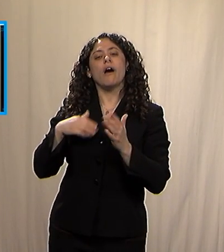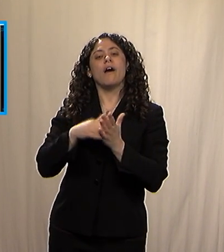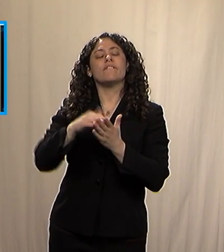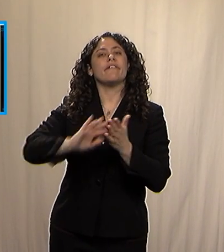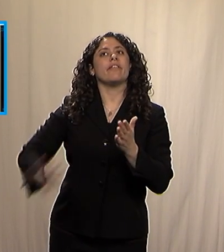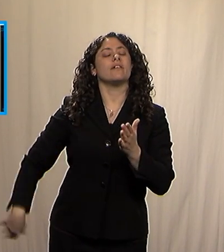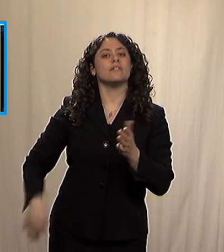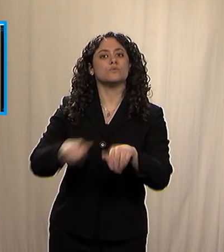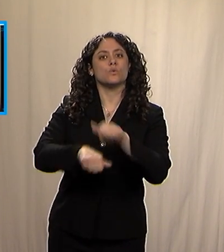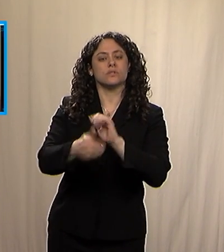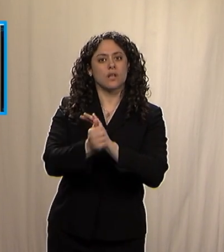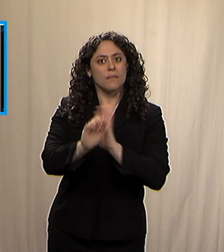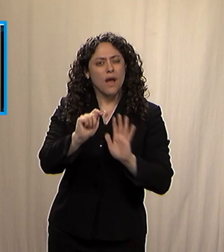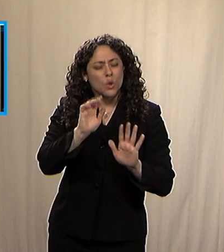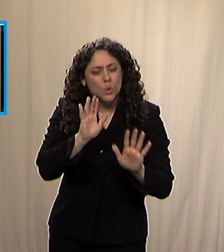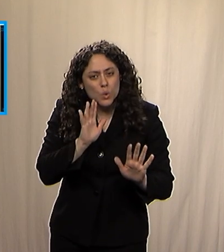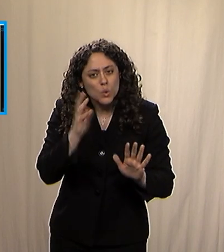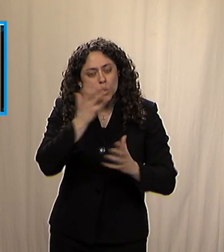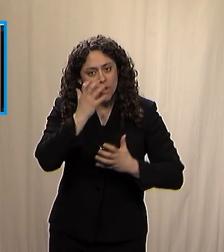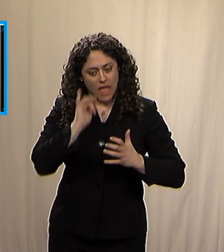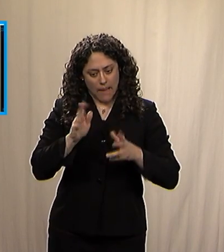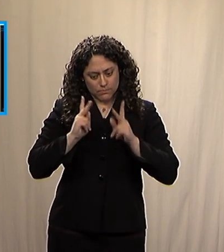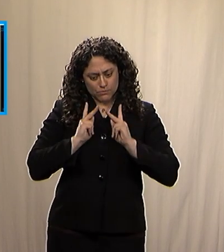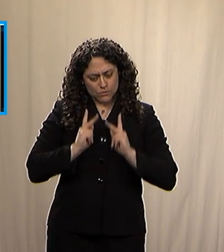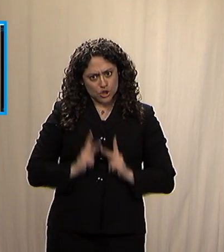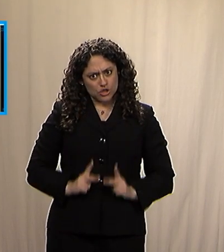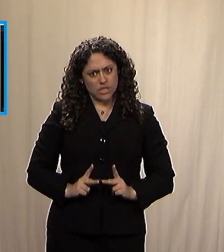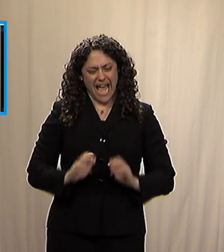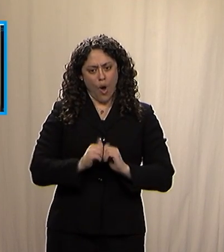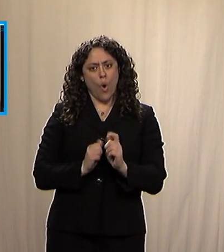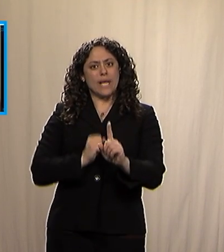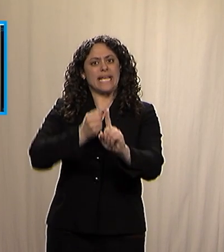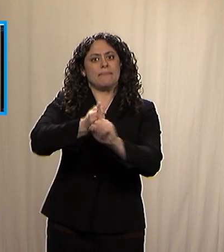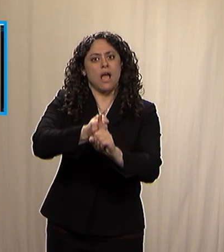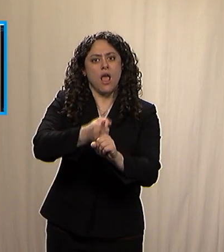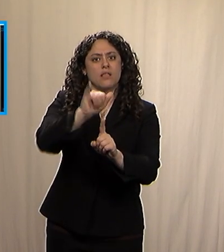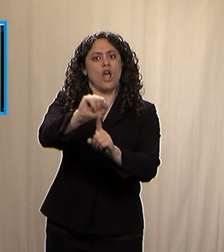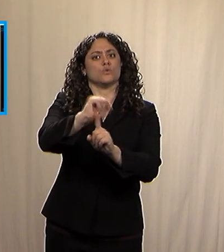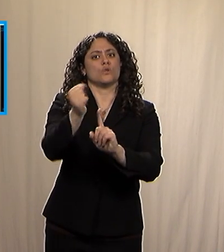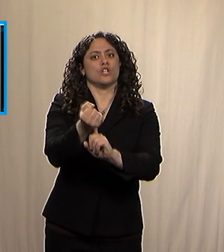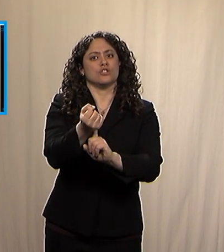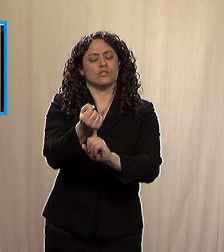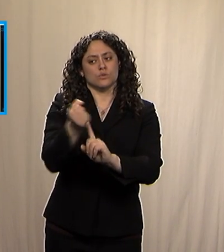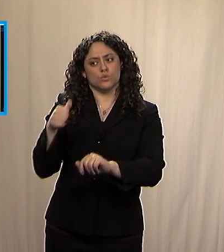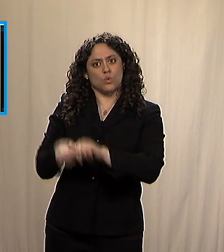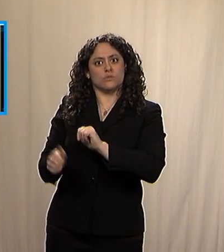on a situation personally. I'm about 6 foot 1.